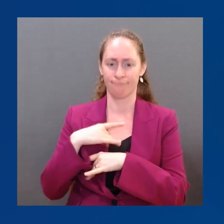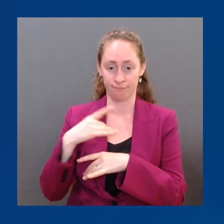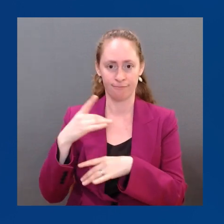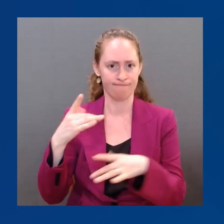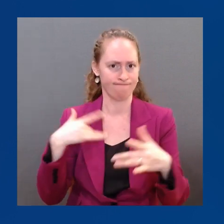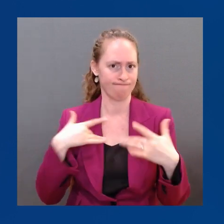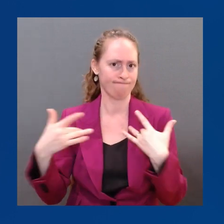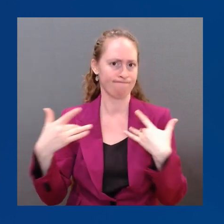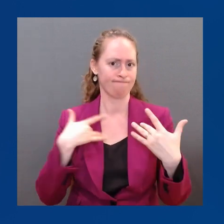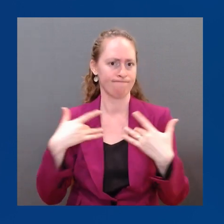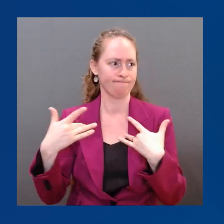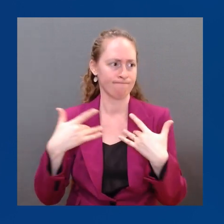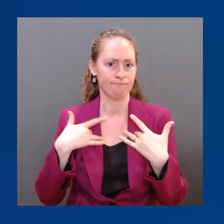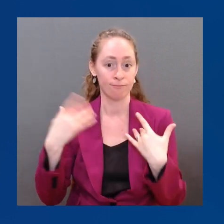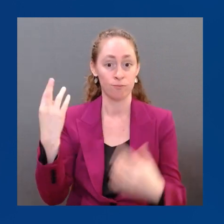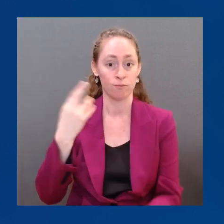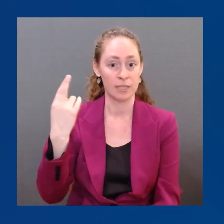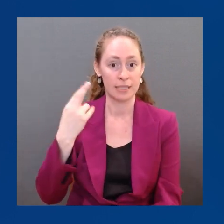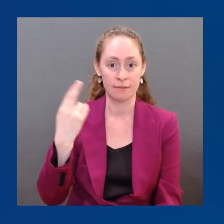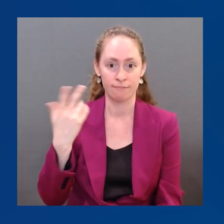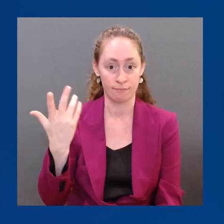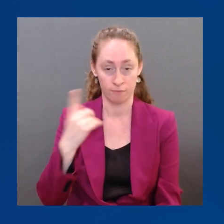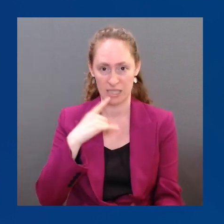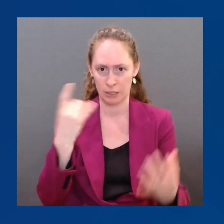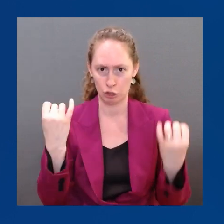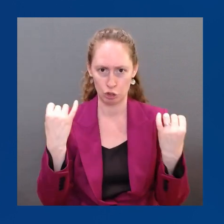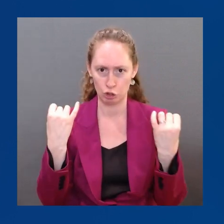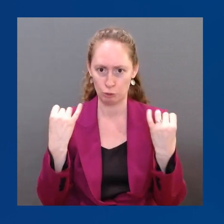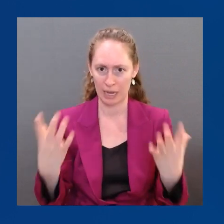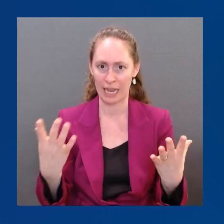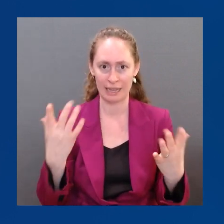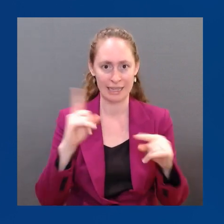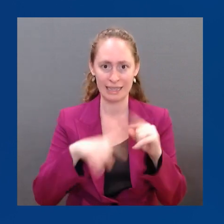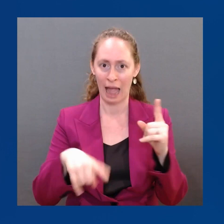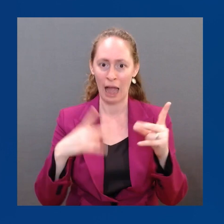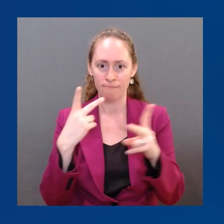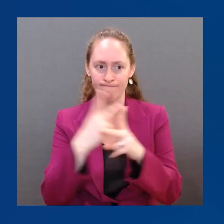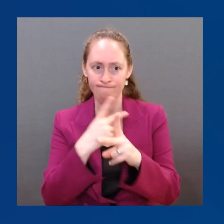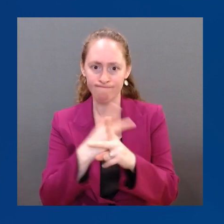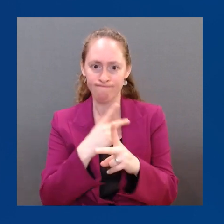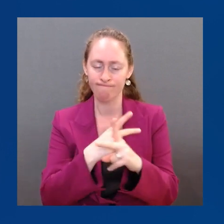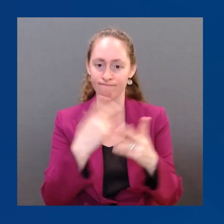because of the situation with regard to home tests that people may not be reporting.